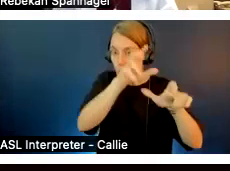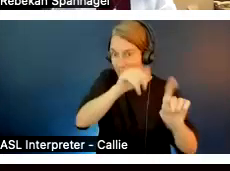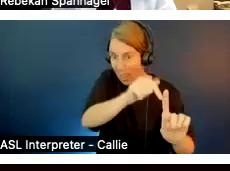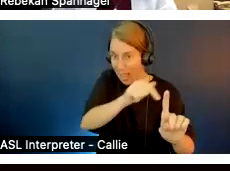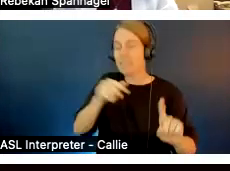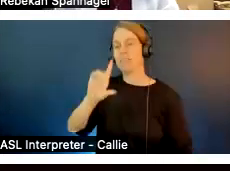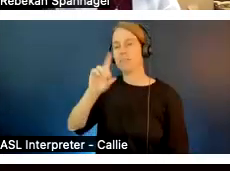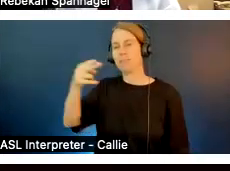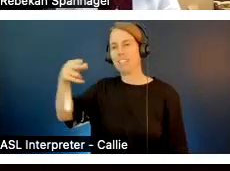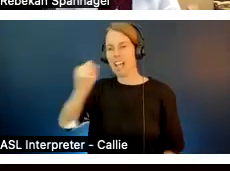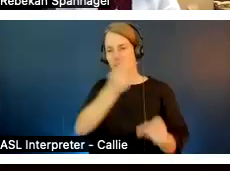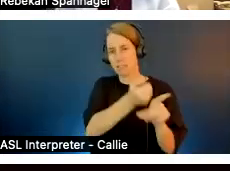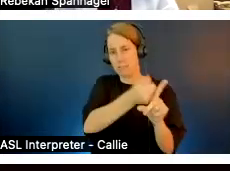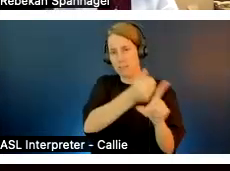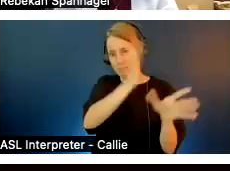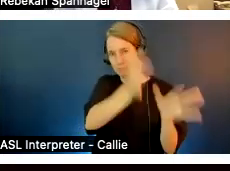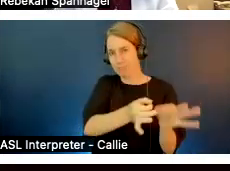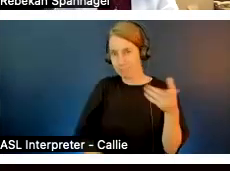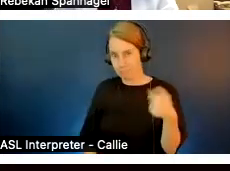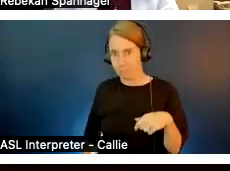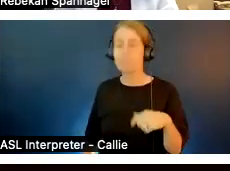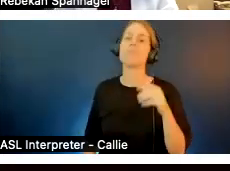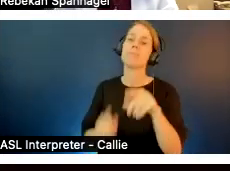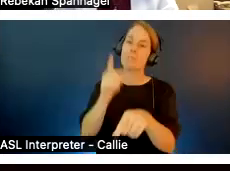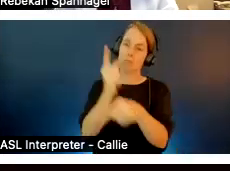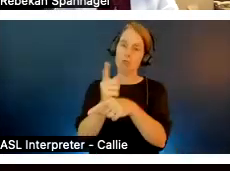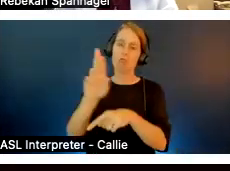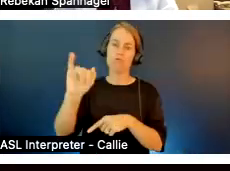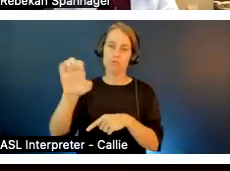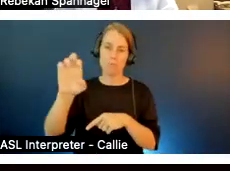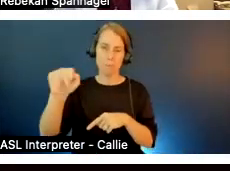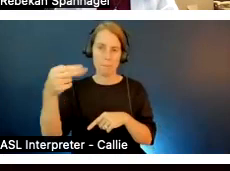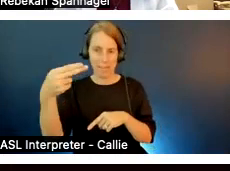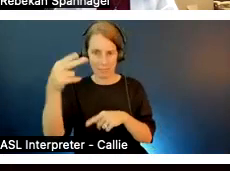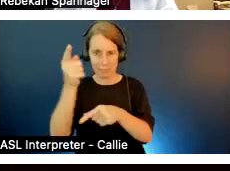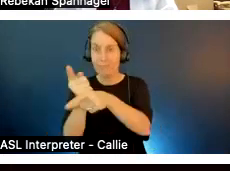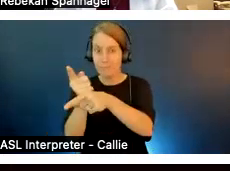the home and community based services waiver that's an important new rule or regulation